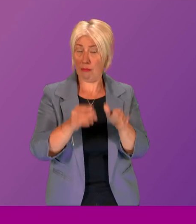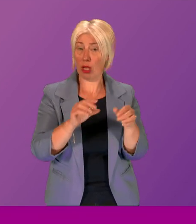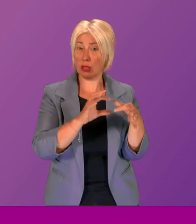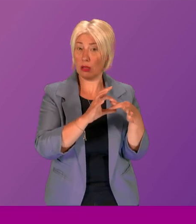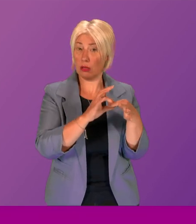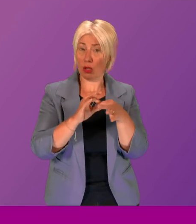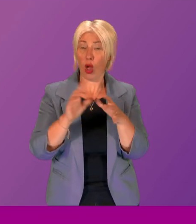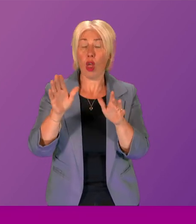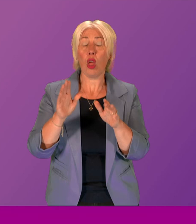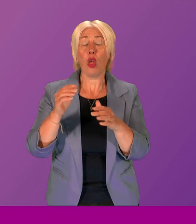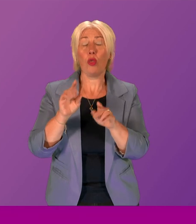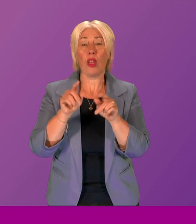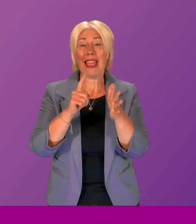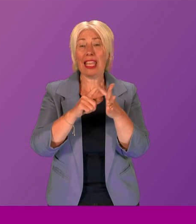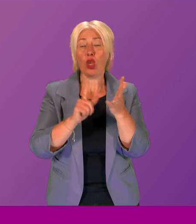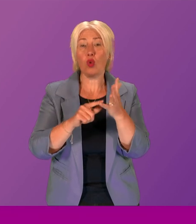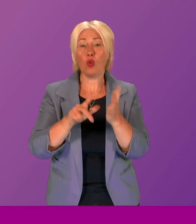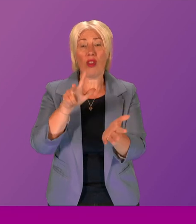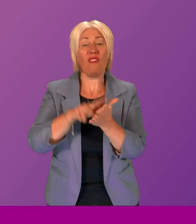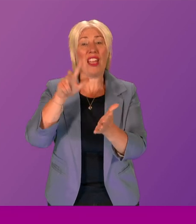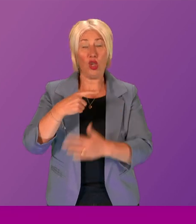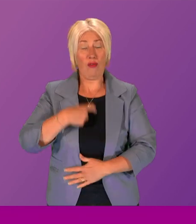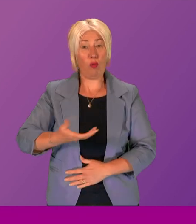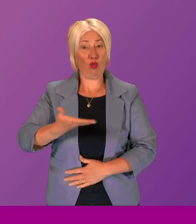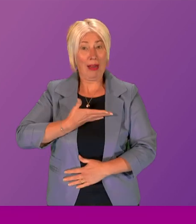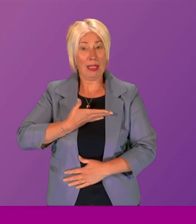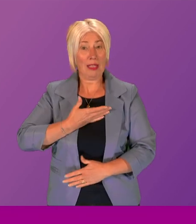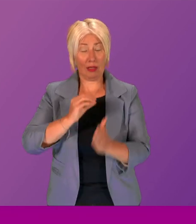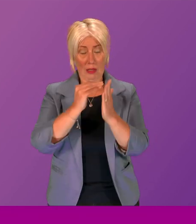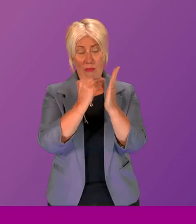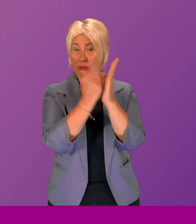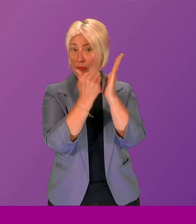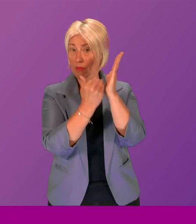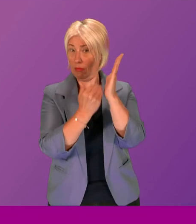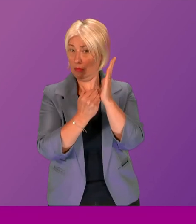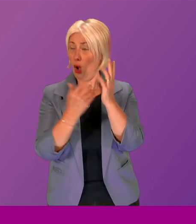convention on human rights and its important articles in relation to freedom of expression.